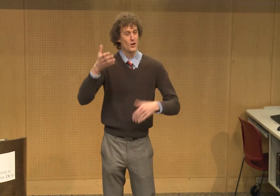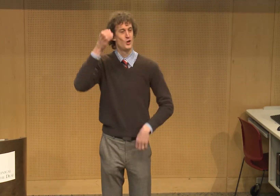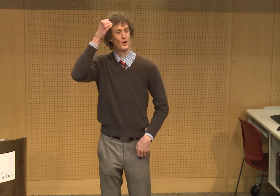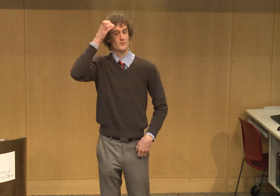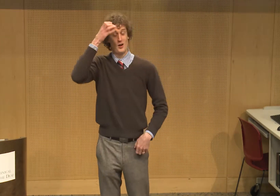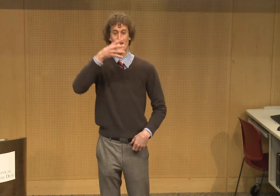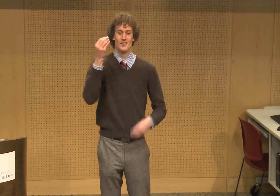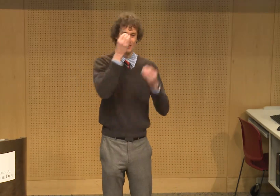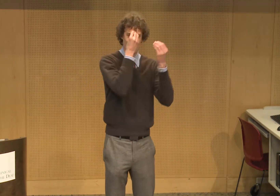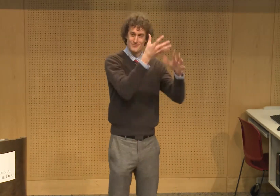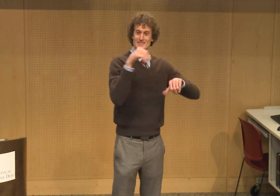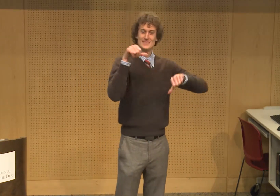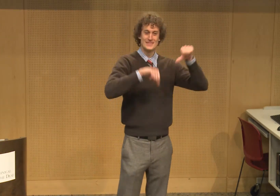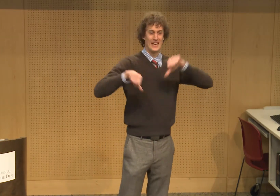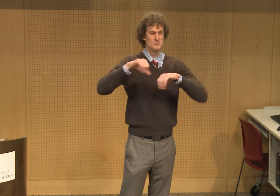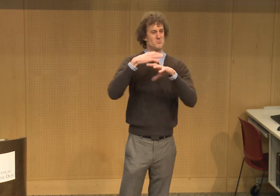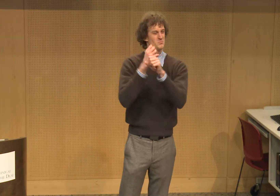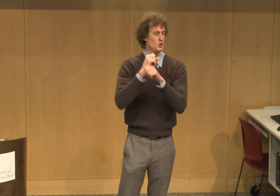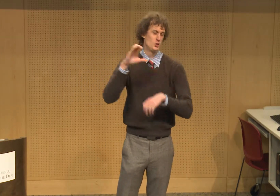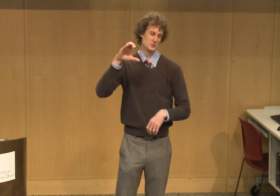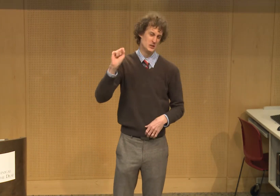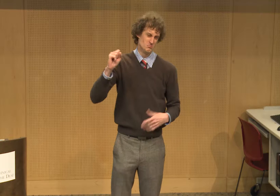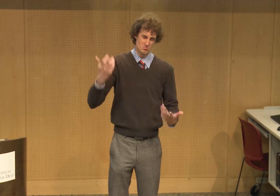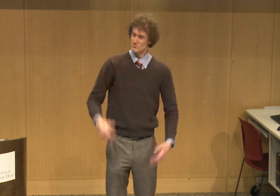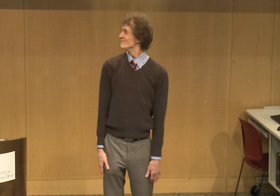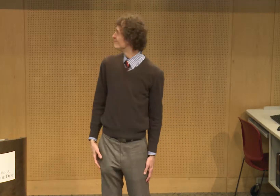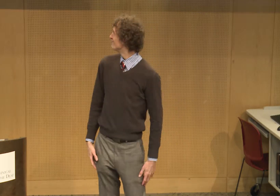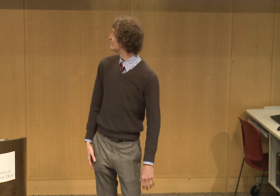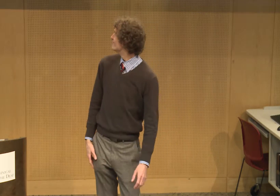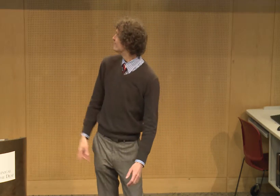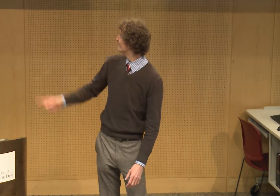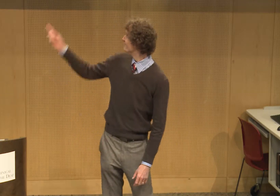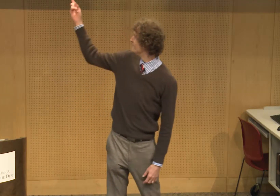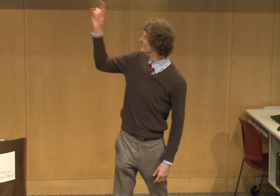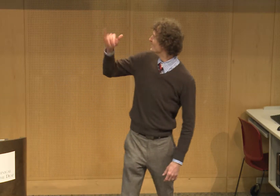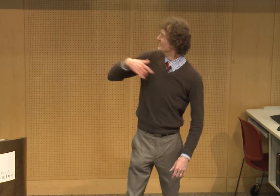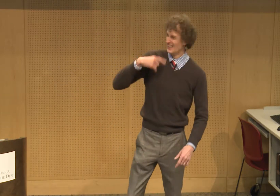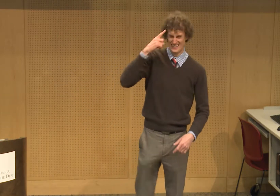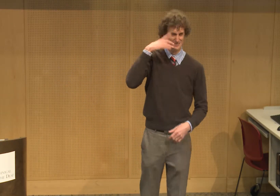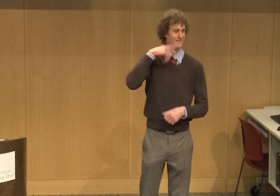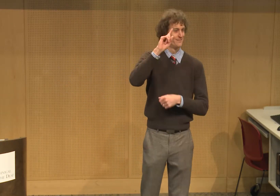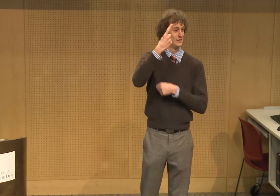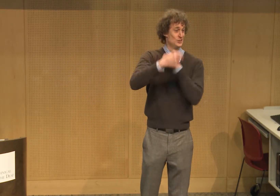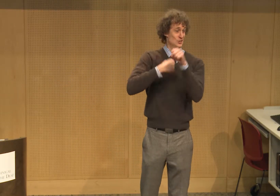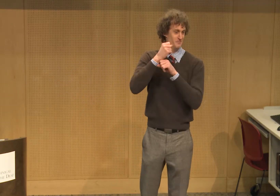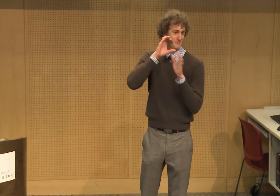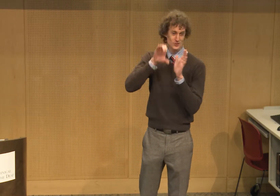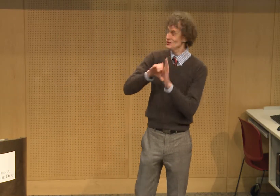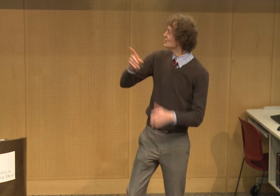a PhD student majoring in computing and information sciences, which we abbreviate CIS here at RIT.